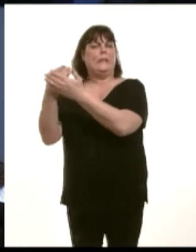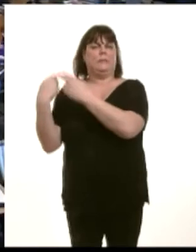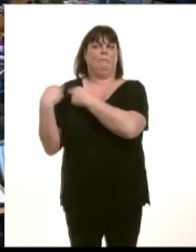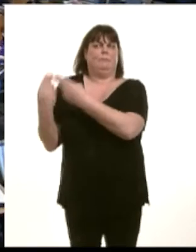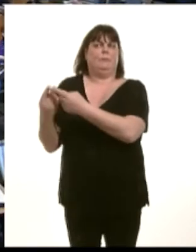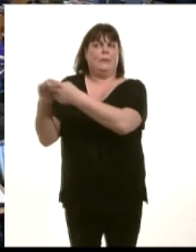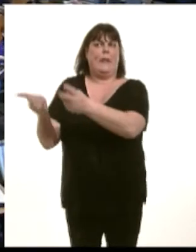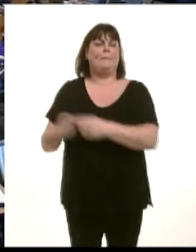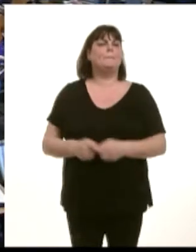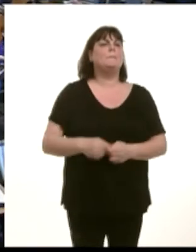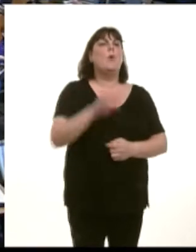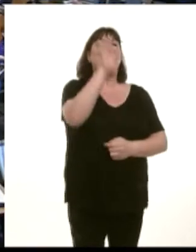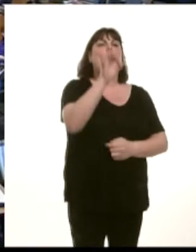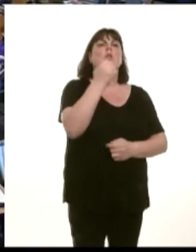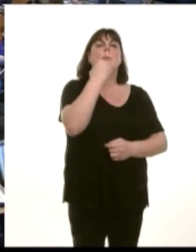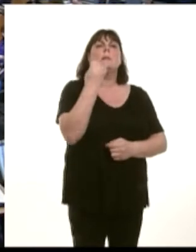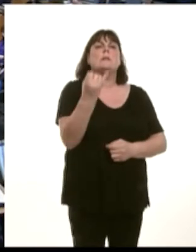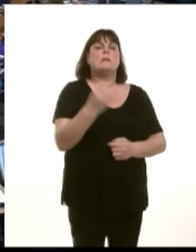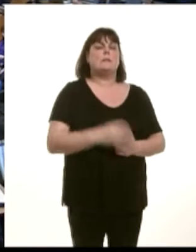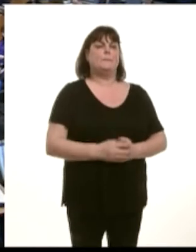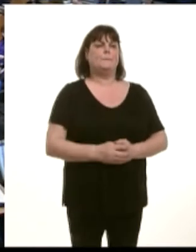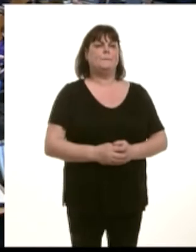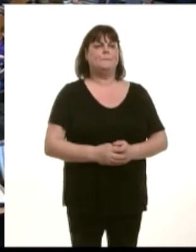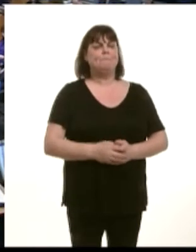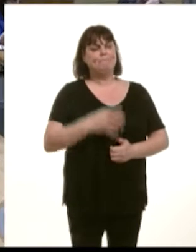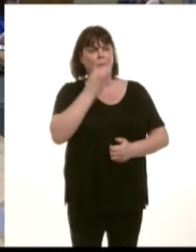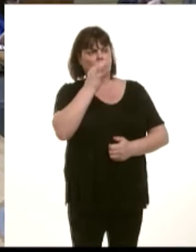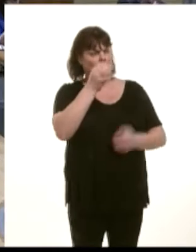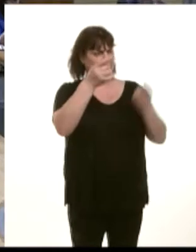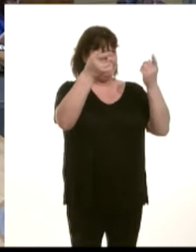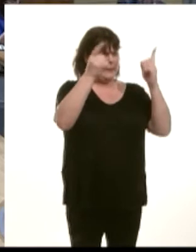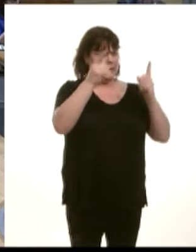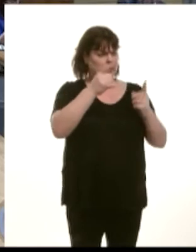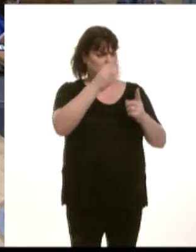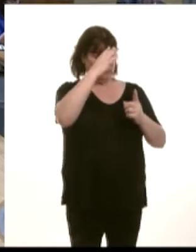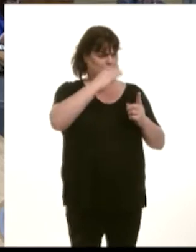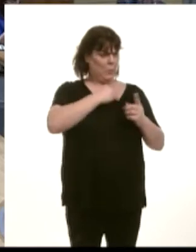Elin Jones: 6. Will the First Minister provide an update on the Government's plans for rural payments